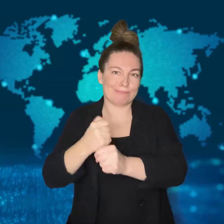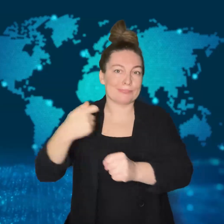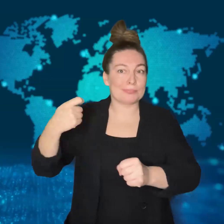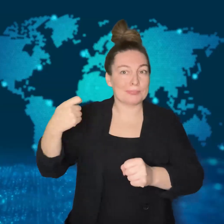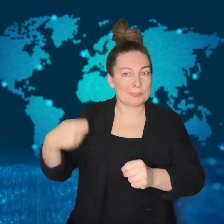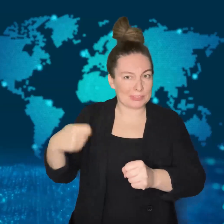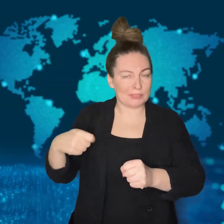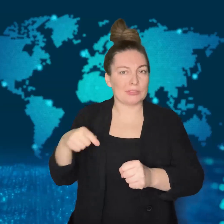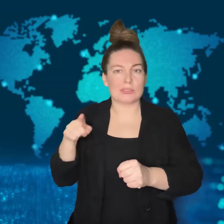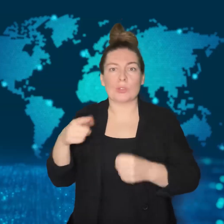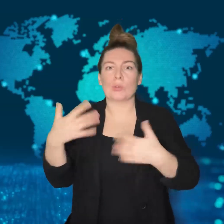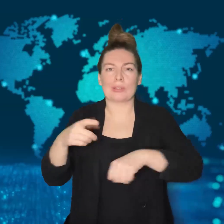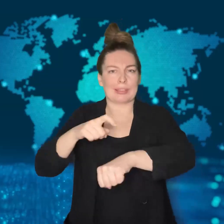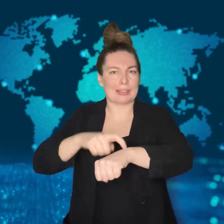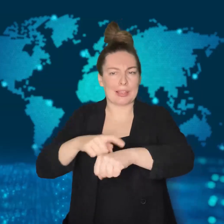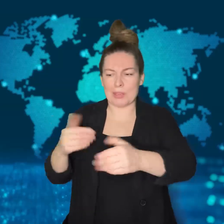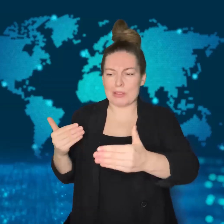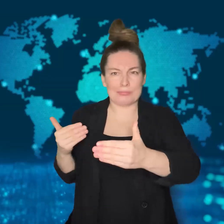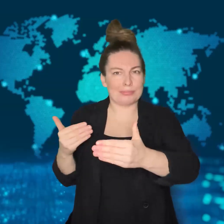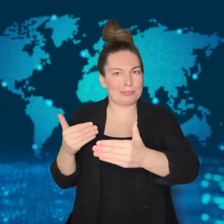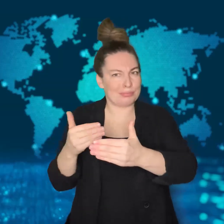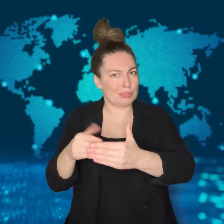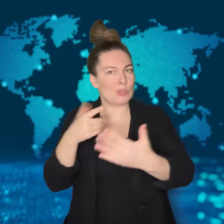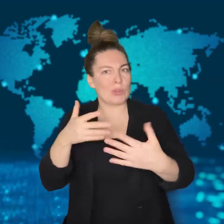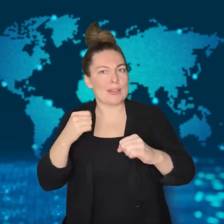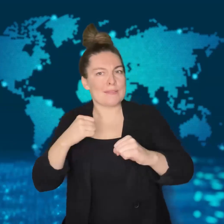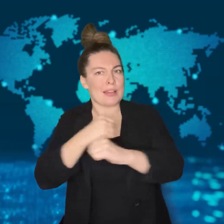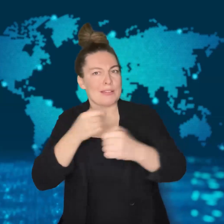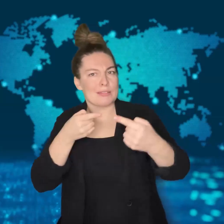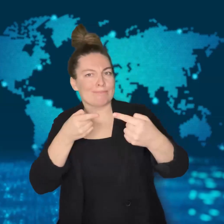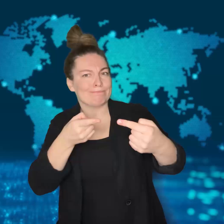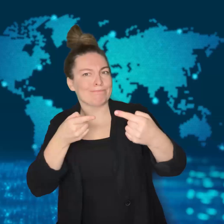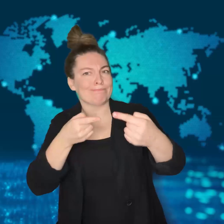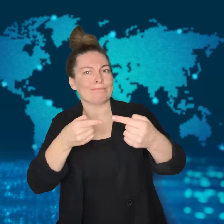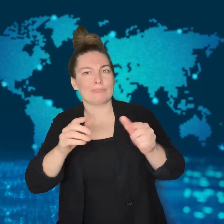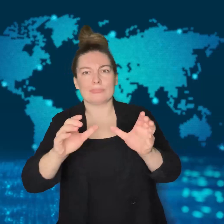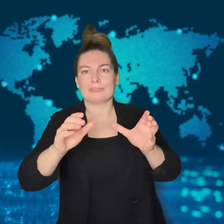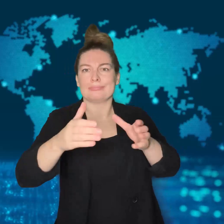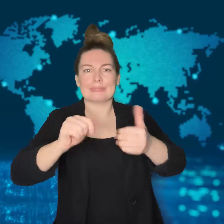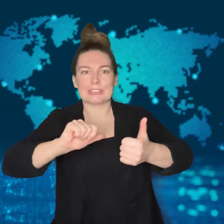The liberals have accused him and his wife of several different scandals.